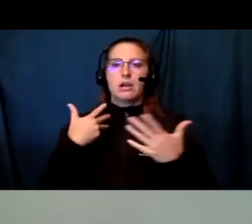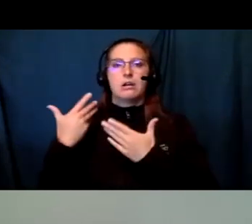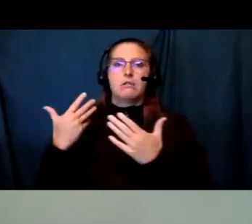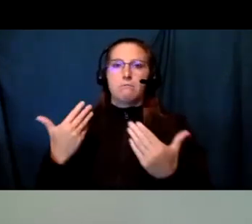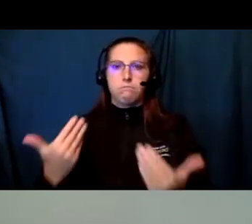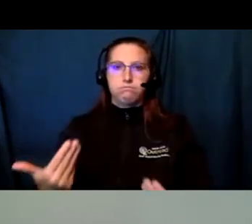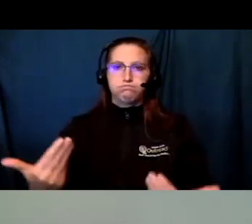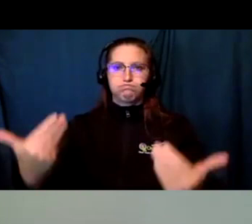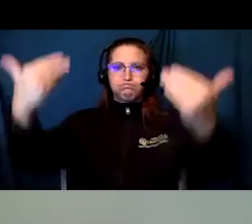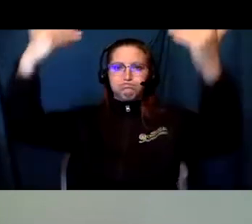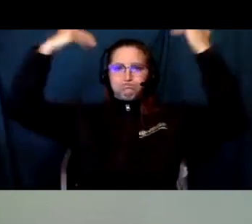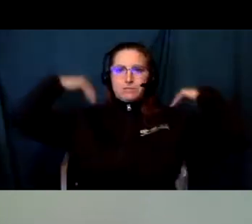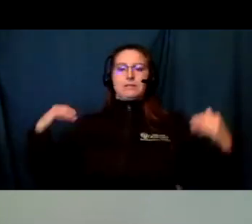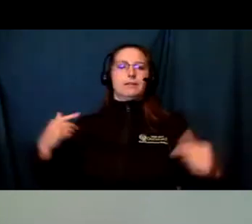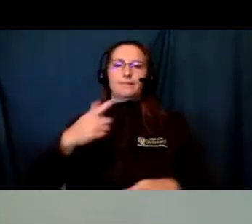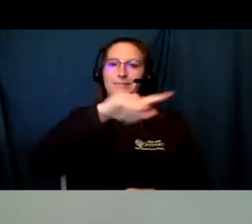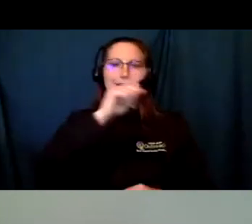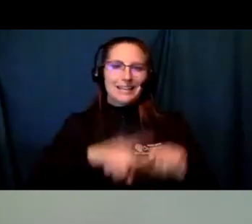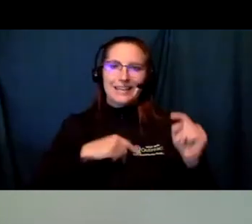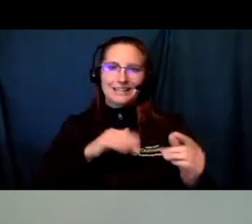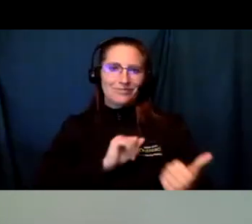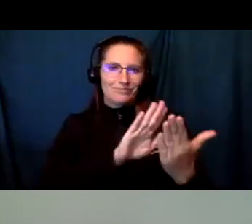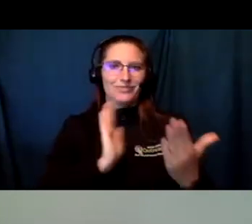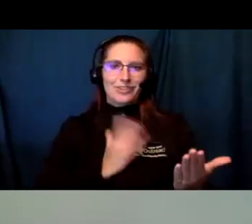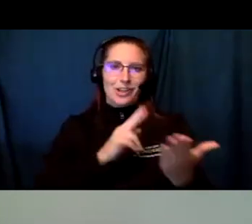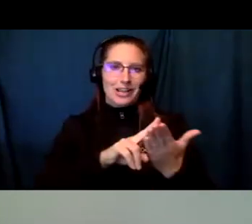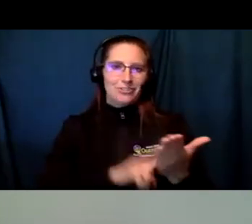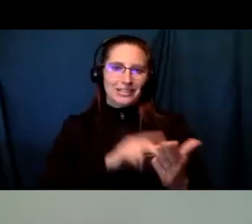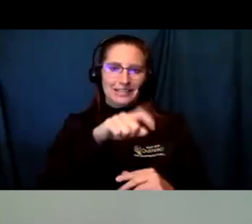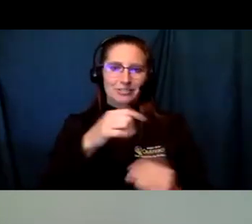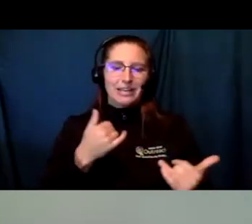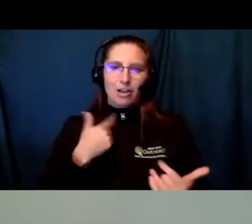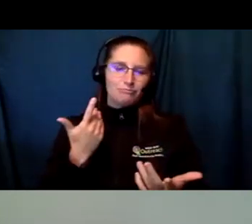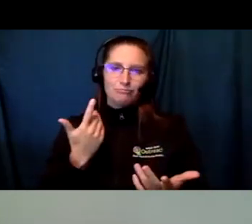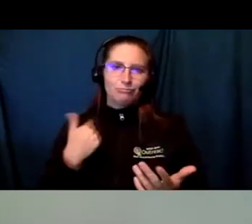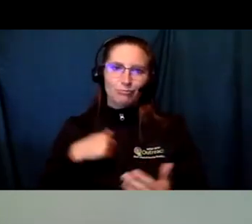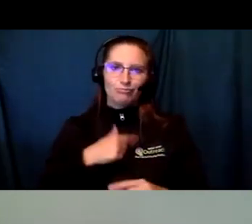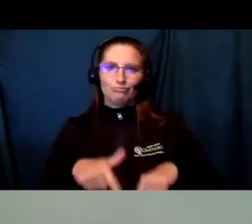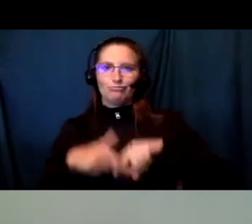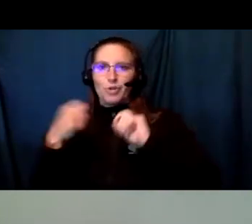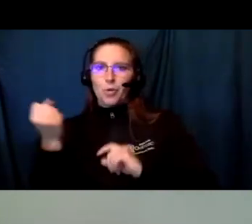address our contract needs. So that is on hold for the moment but...so don't judge our website too bad.